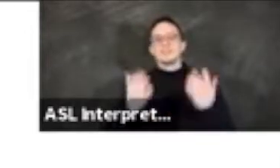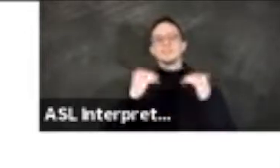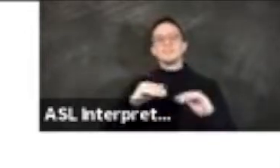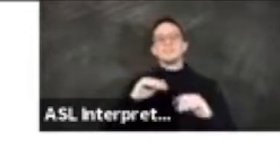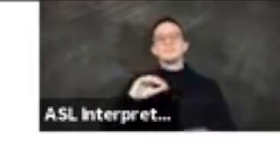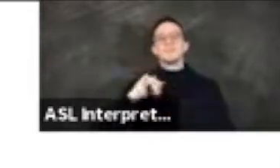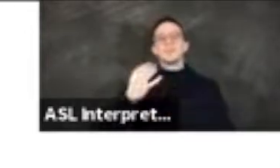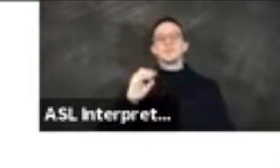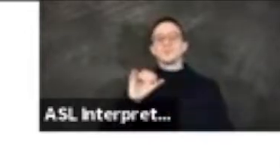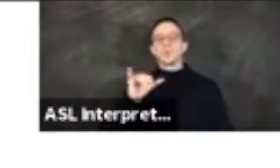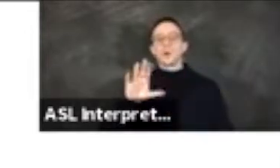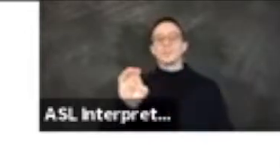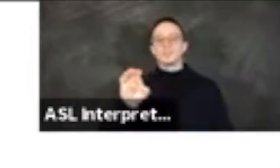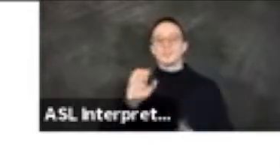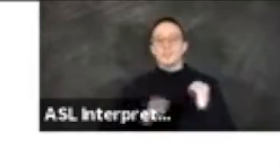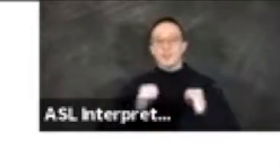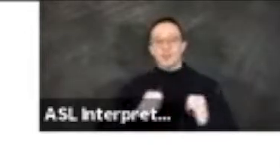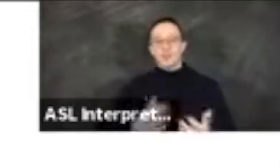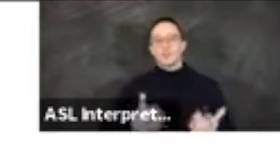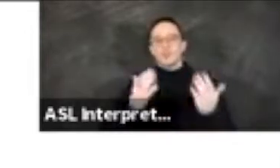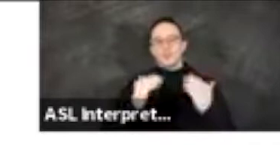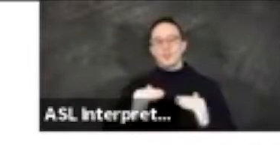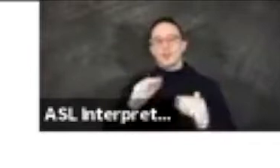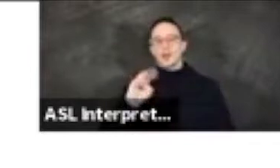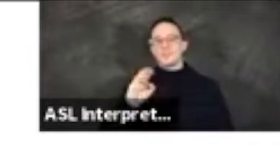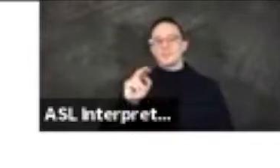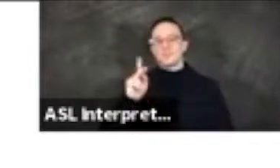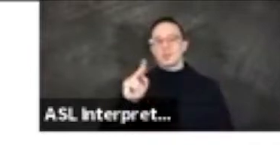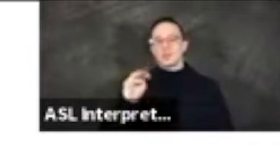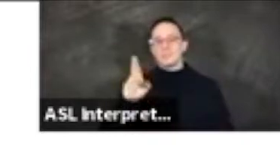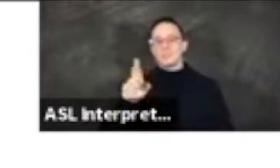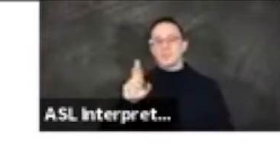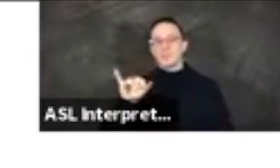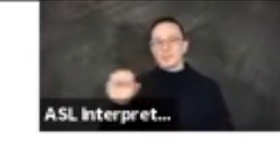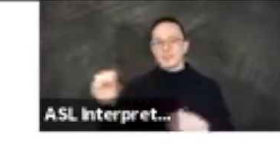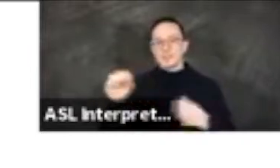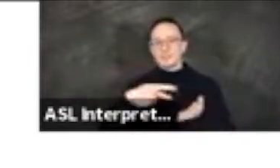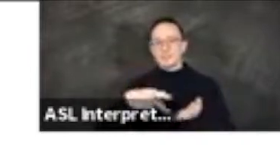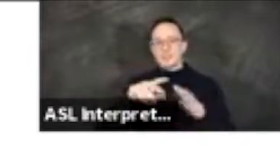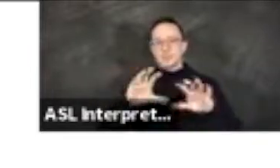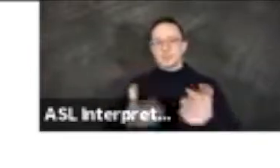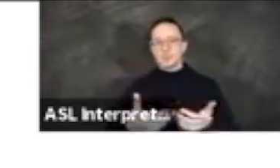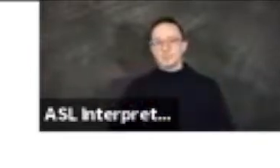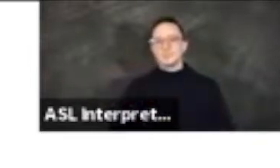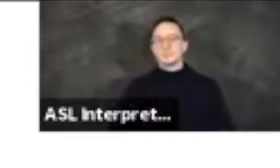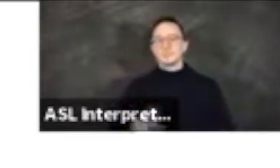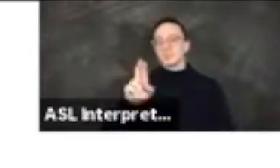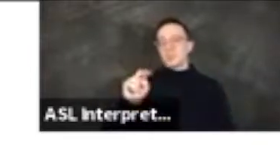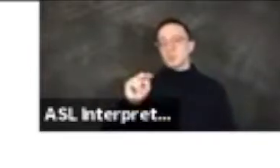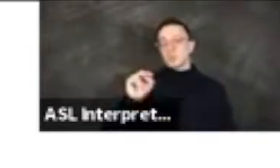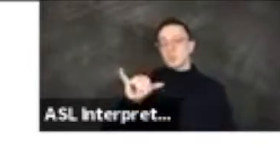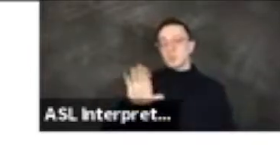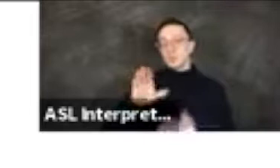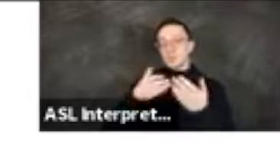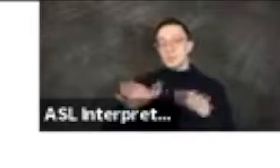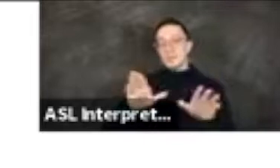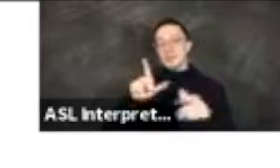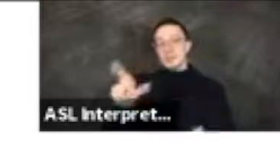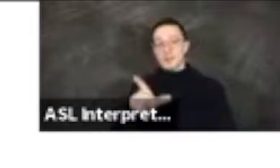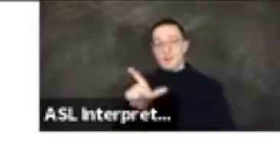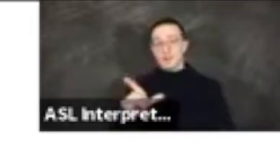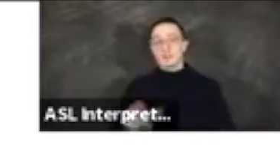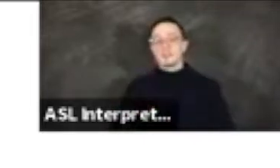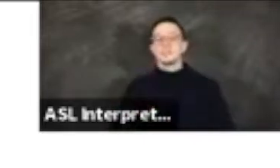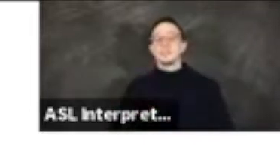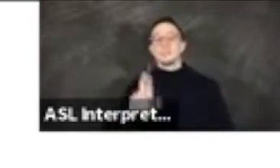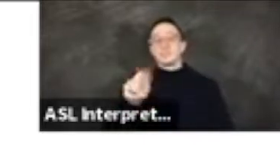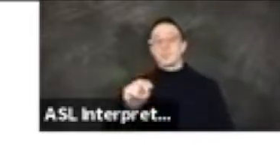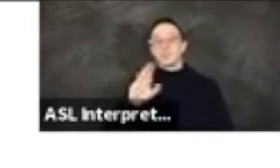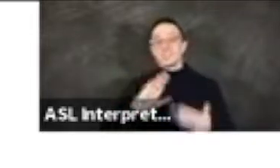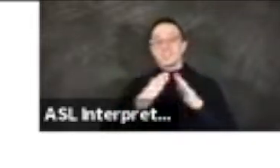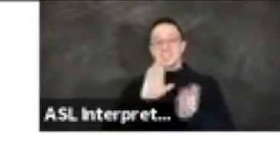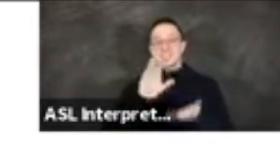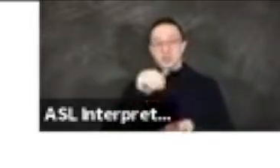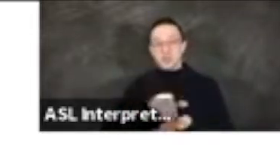GROUP, MARQUEE TV, MOVEMENT RESEARCH, NY PUBLIC LIBRARY FOR THE PERFORMING ARTS , NY CITY CENTER, NY DANCE STATE EDUCATION